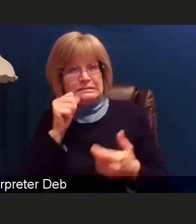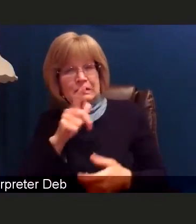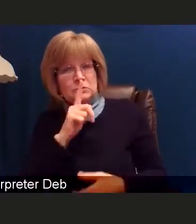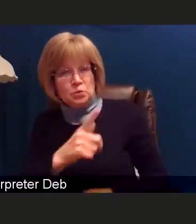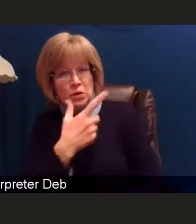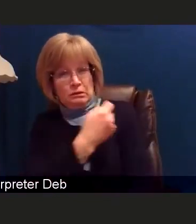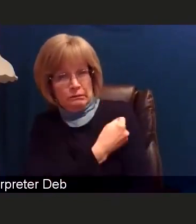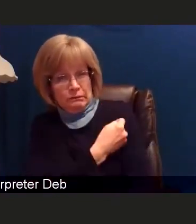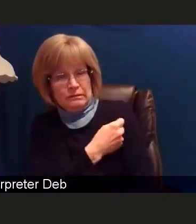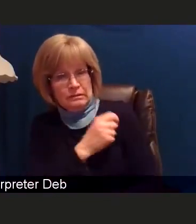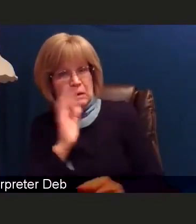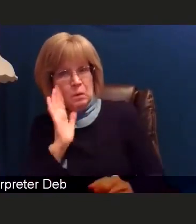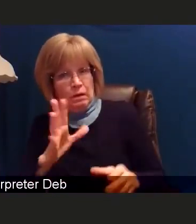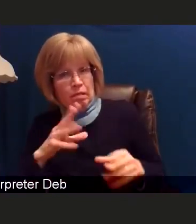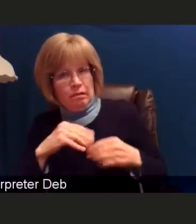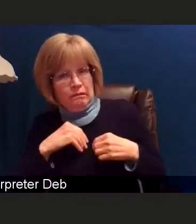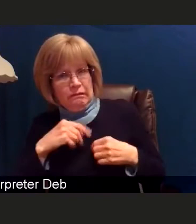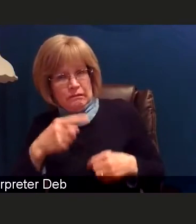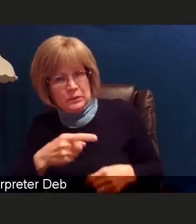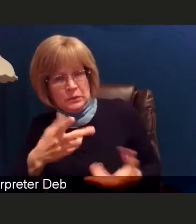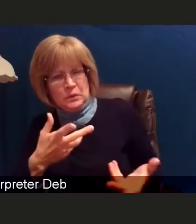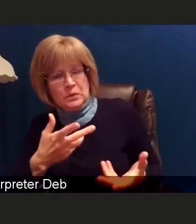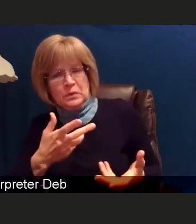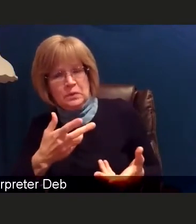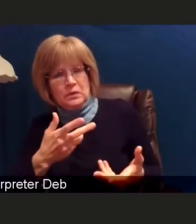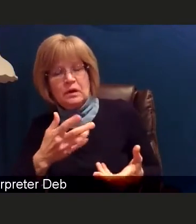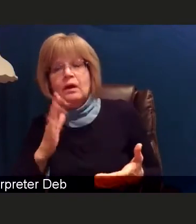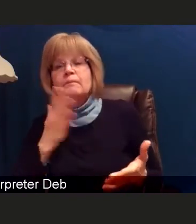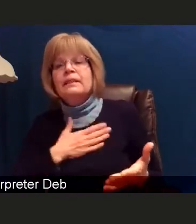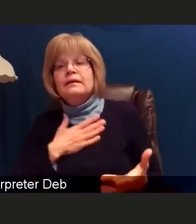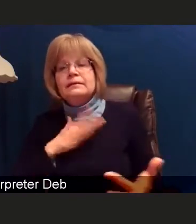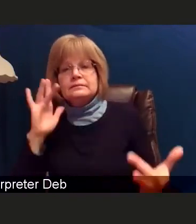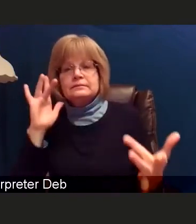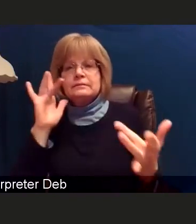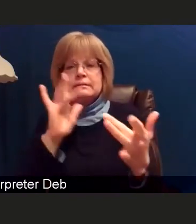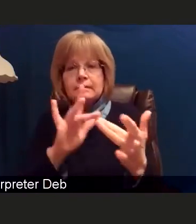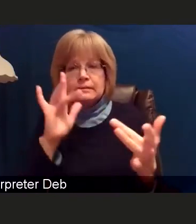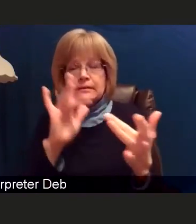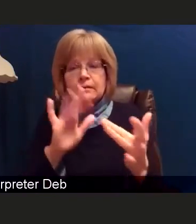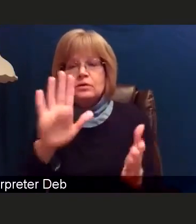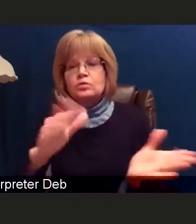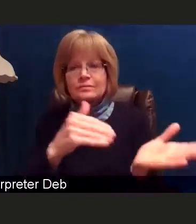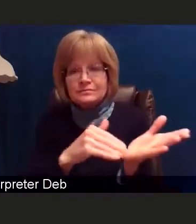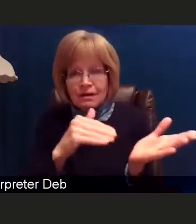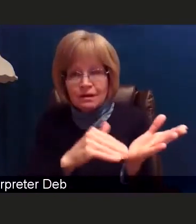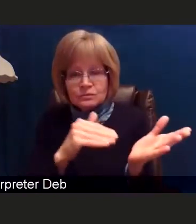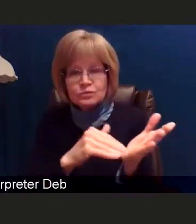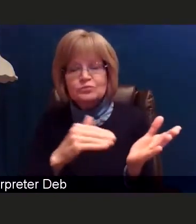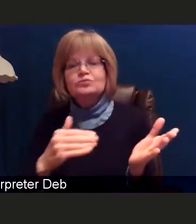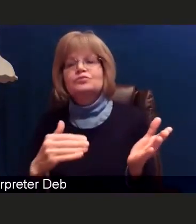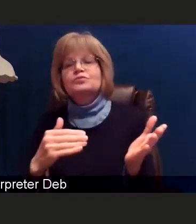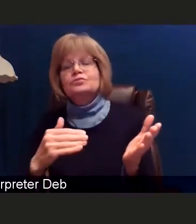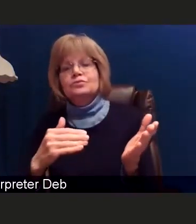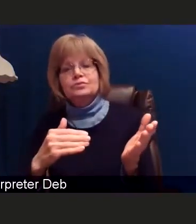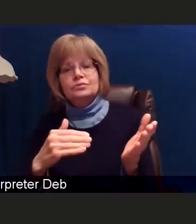my best guidance to you is to please reach out to your provider, your physician, who is prescribing you